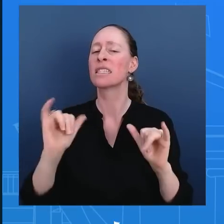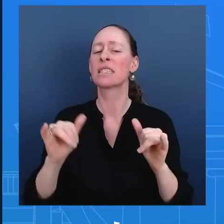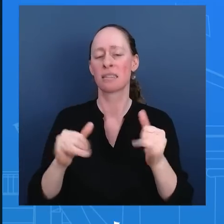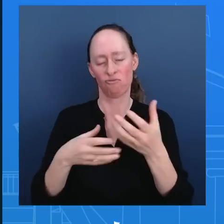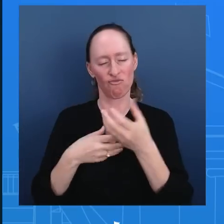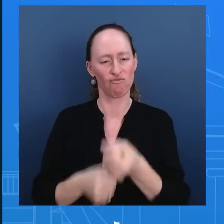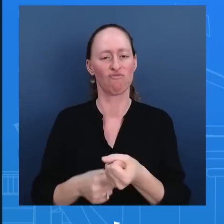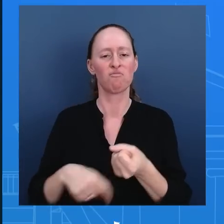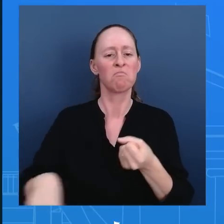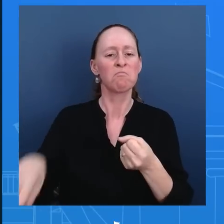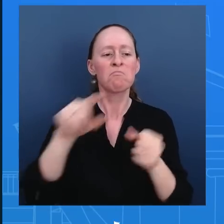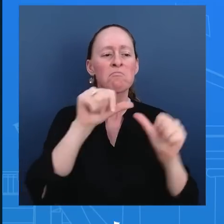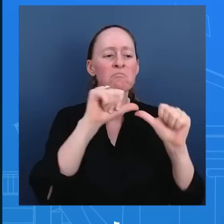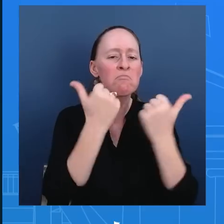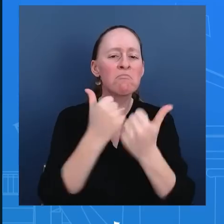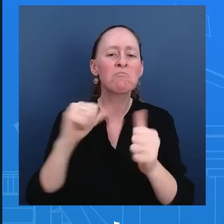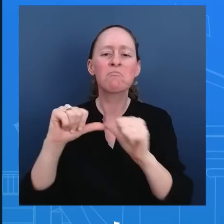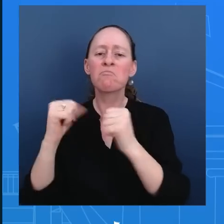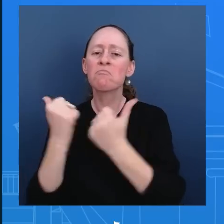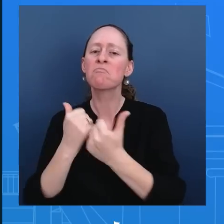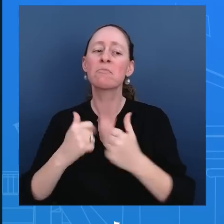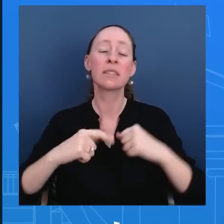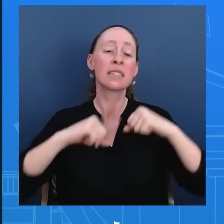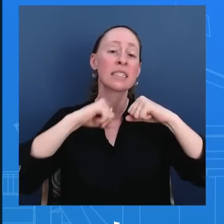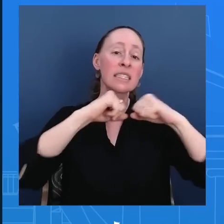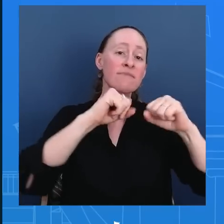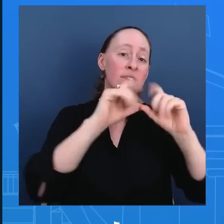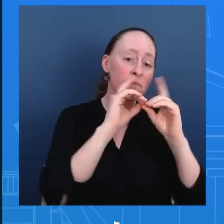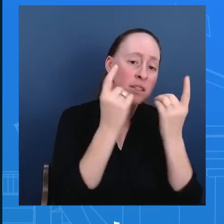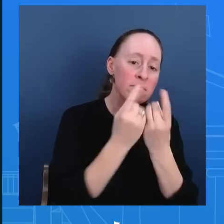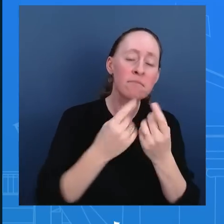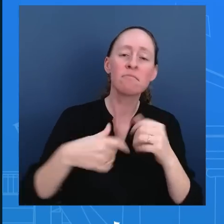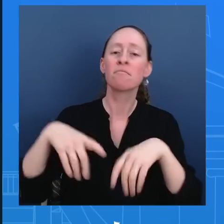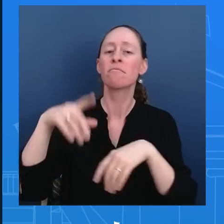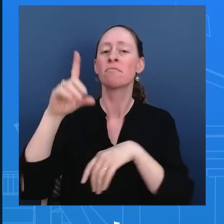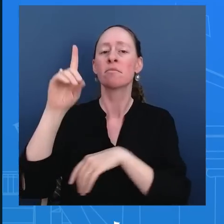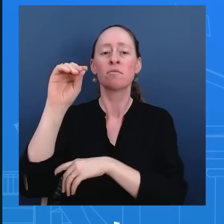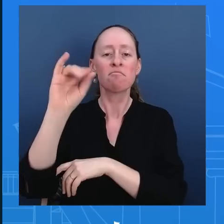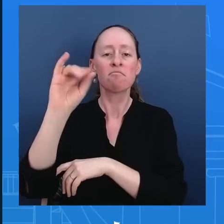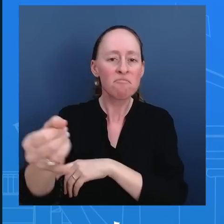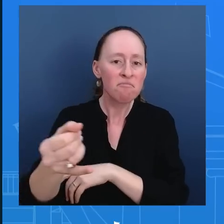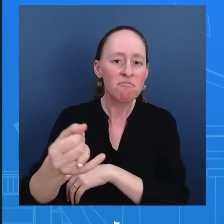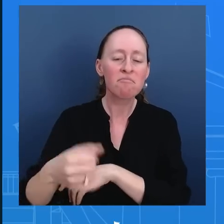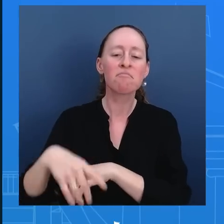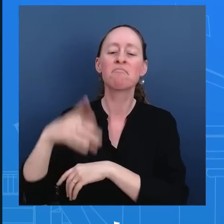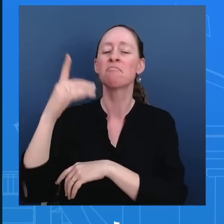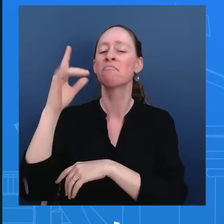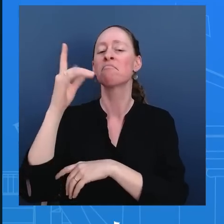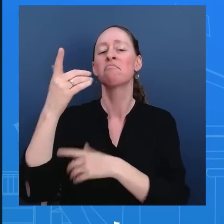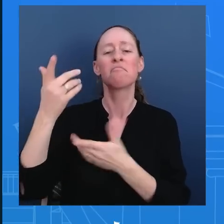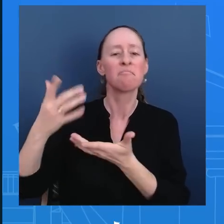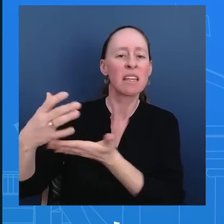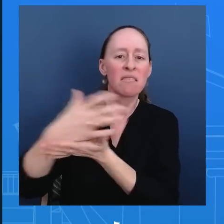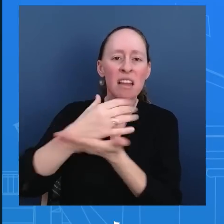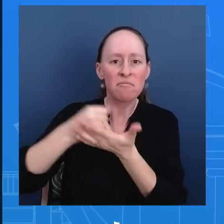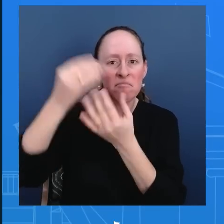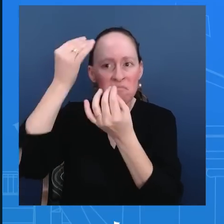And -- and he has complete confidence in them. There is a -- it -- this is being looked into,